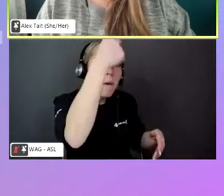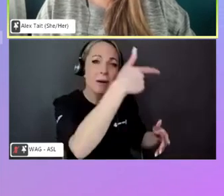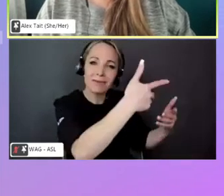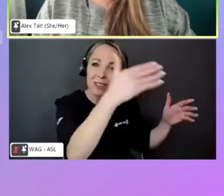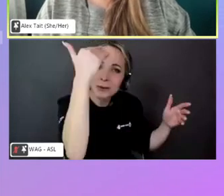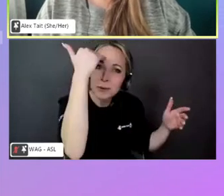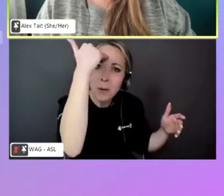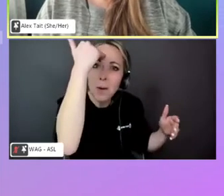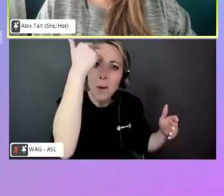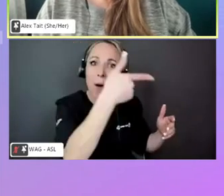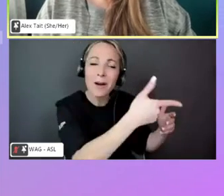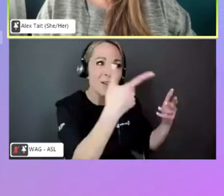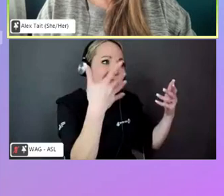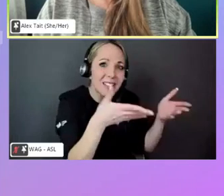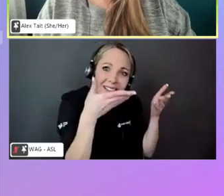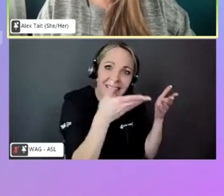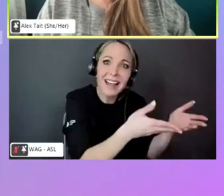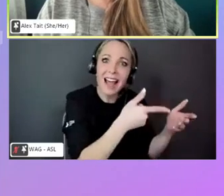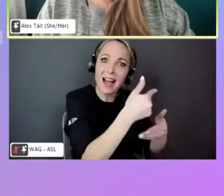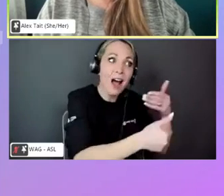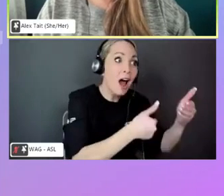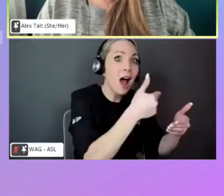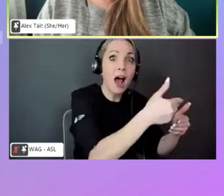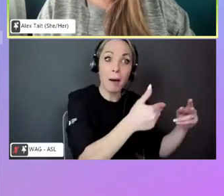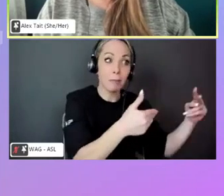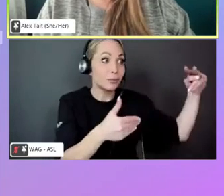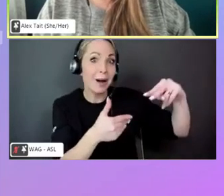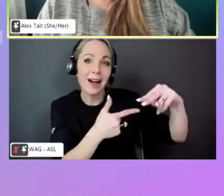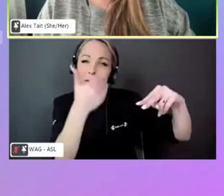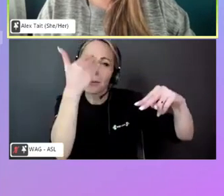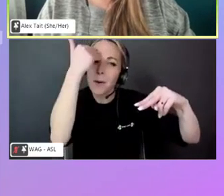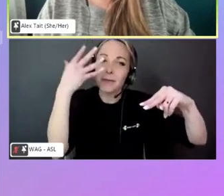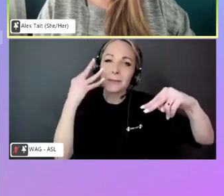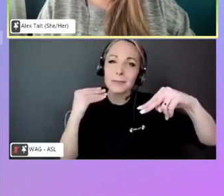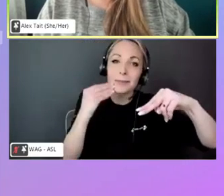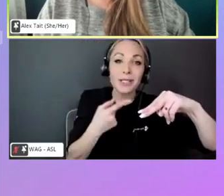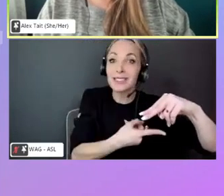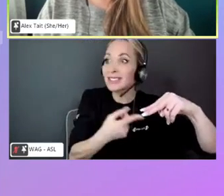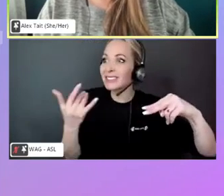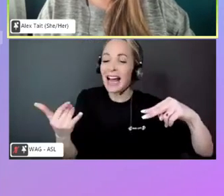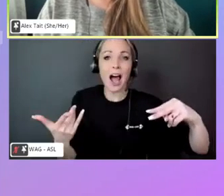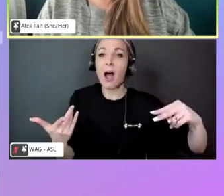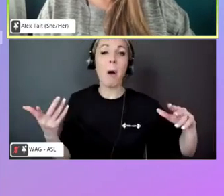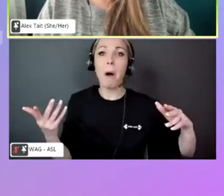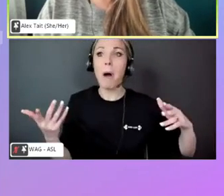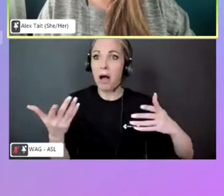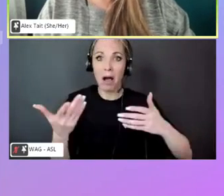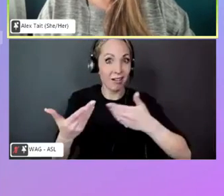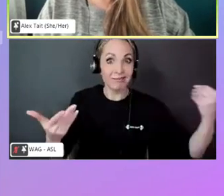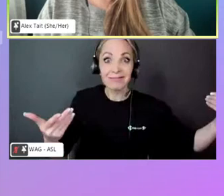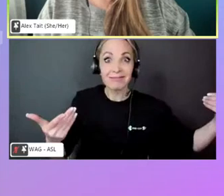workplace. We loop perspective and experience of older adults, and we have a a tendency to build thanks for ourselves. When their